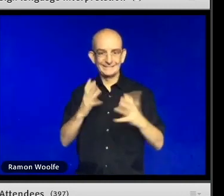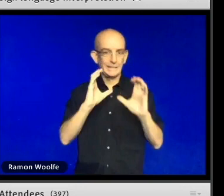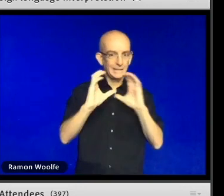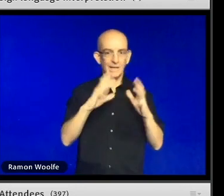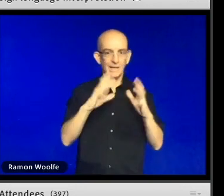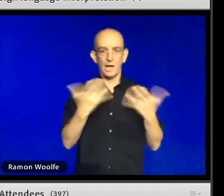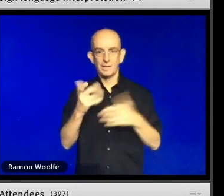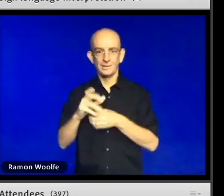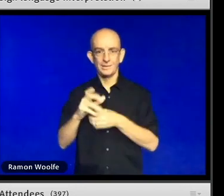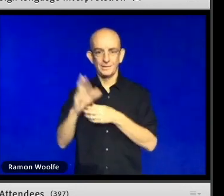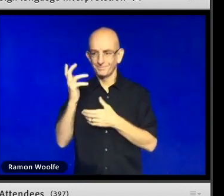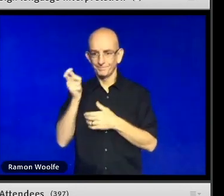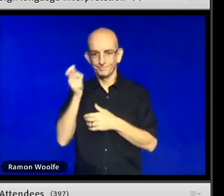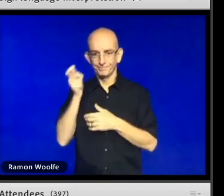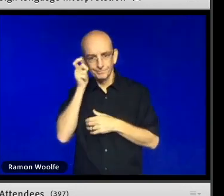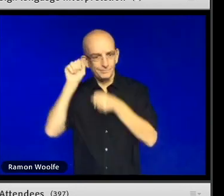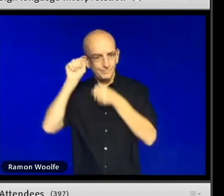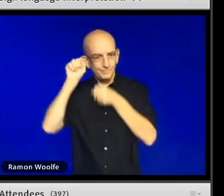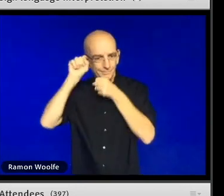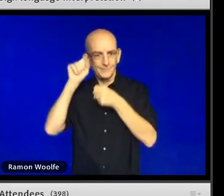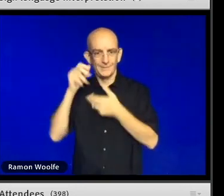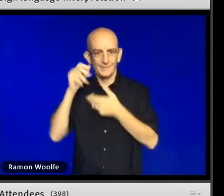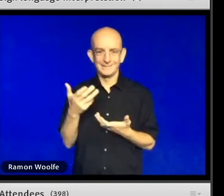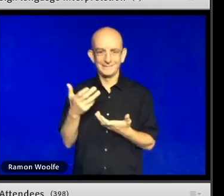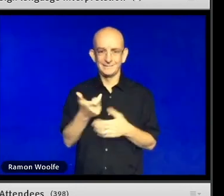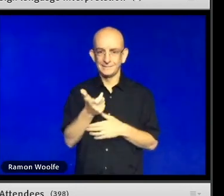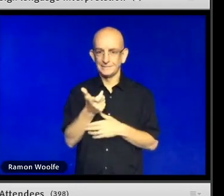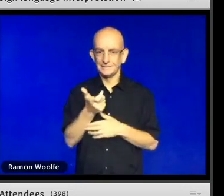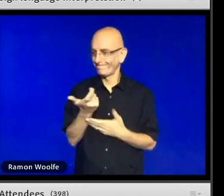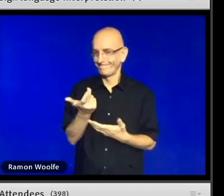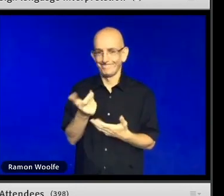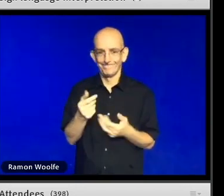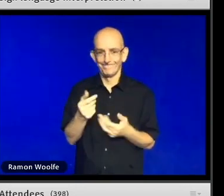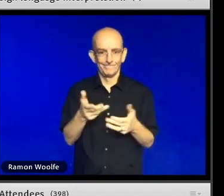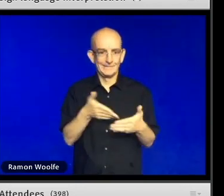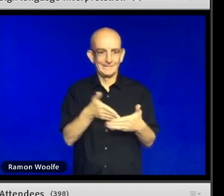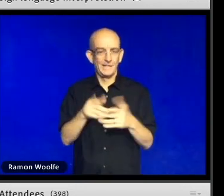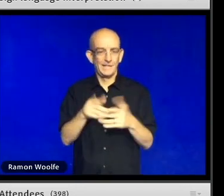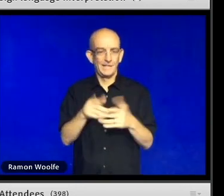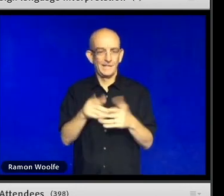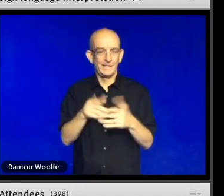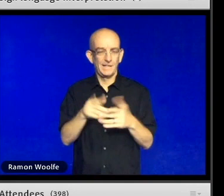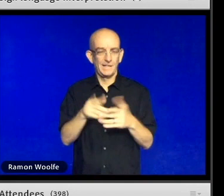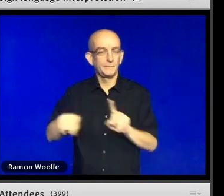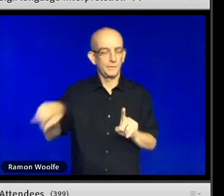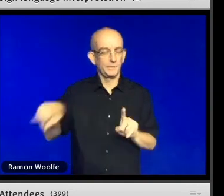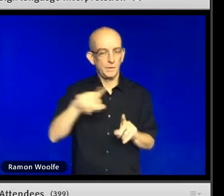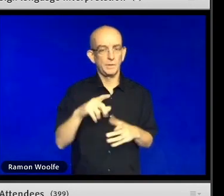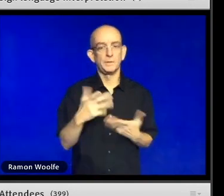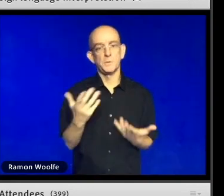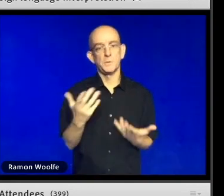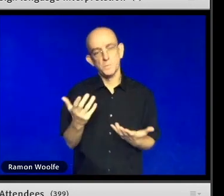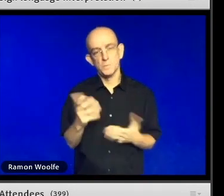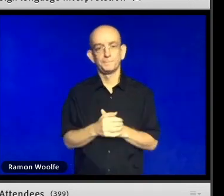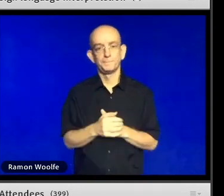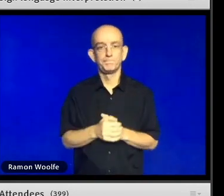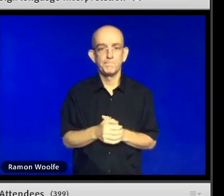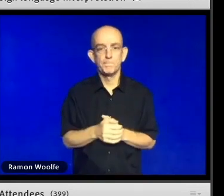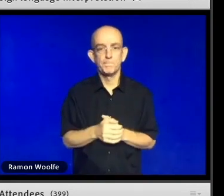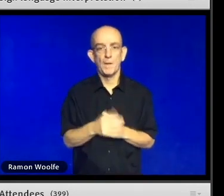diving of the technical service. We have also service for children who are